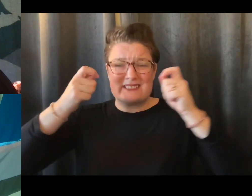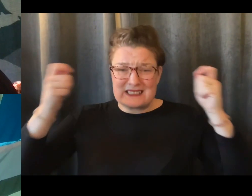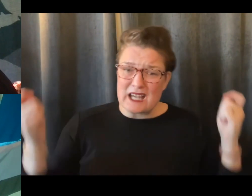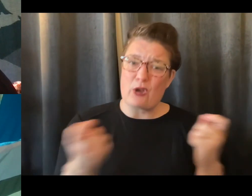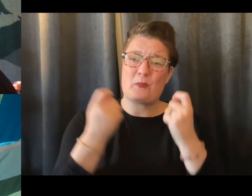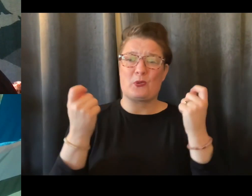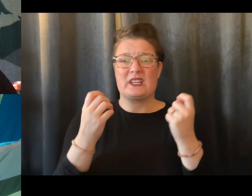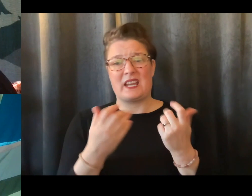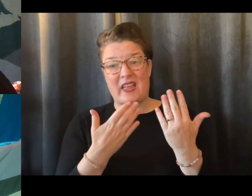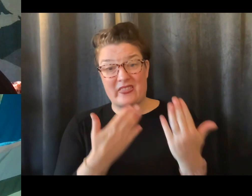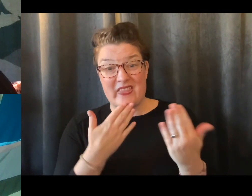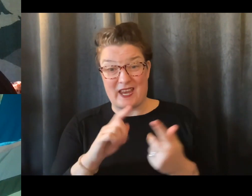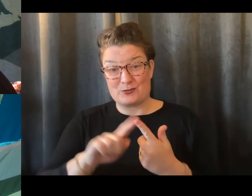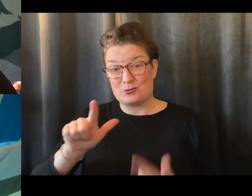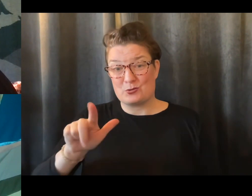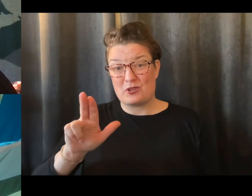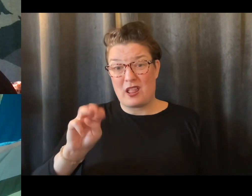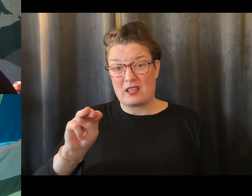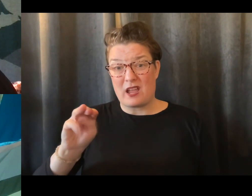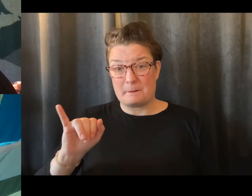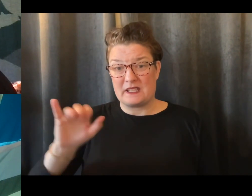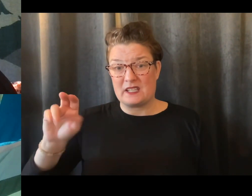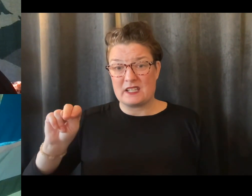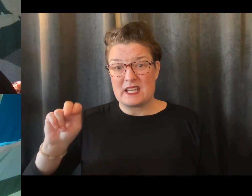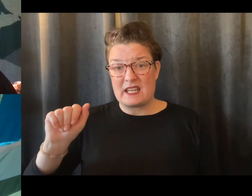heading this work of reconnection. Nomy: Yeah.